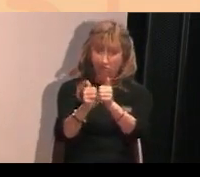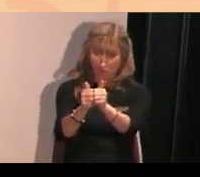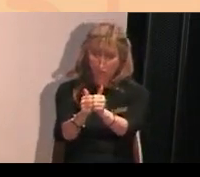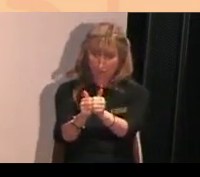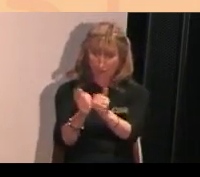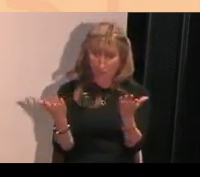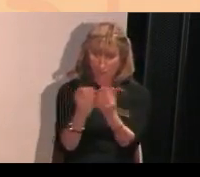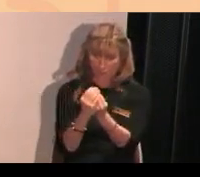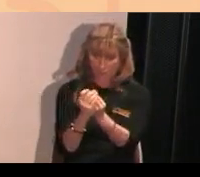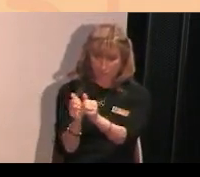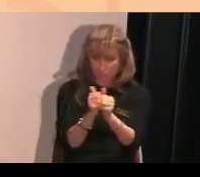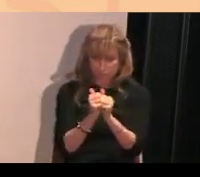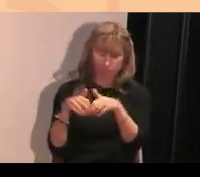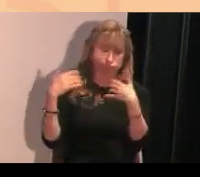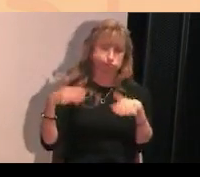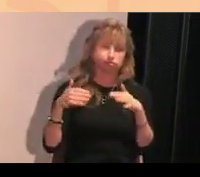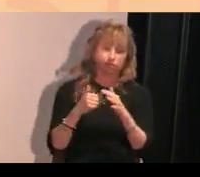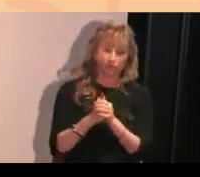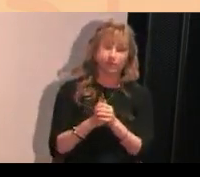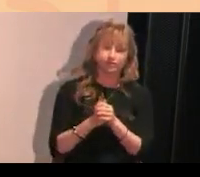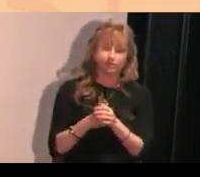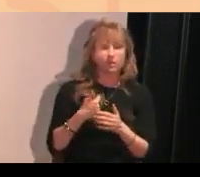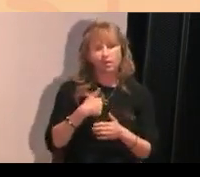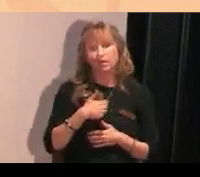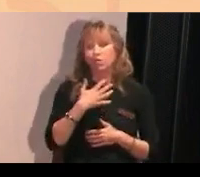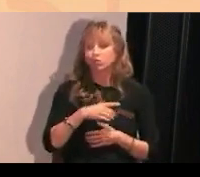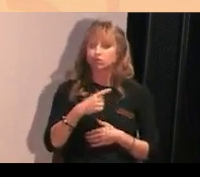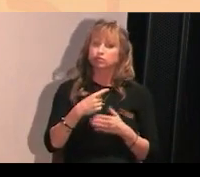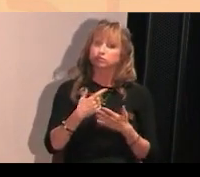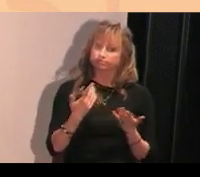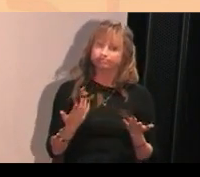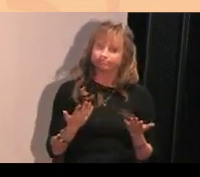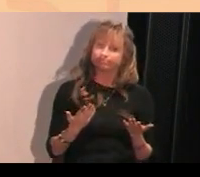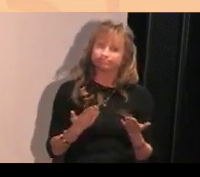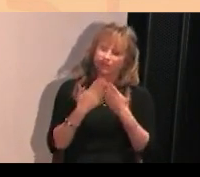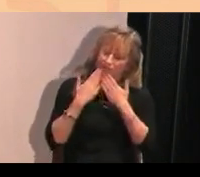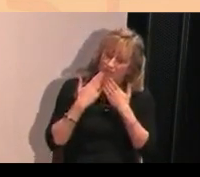her and I do want to take this opportunity to acknowledge the remarkable leadership